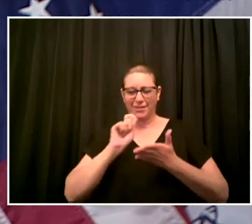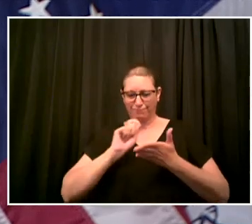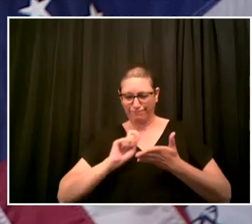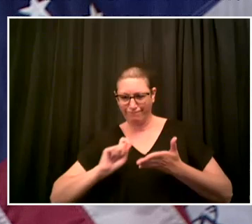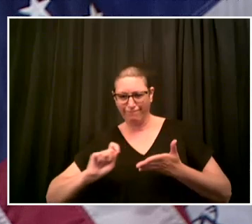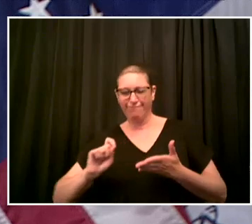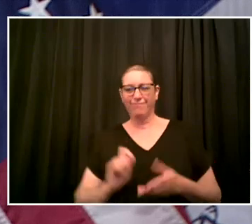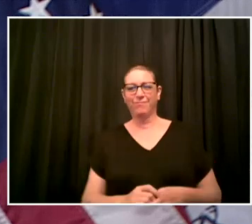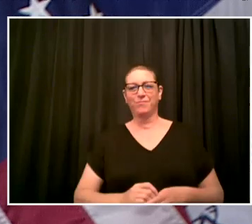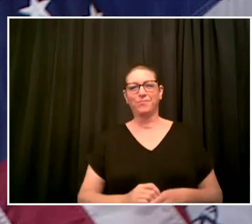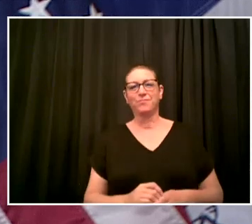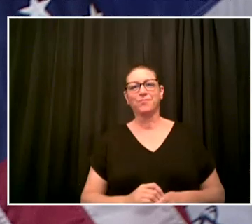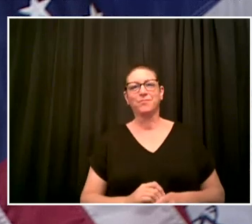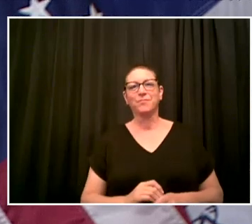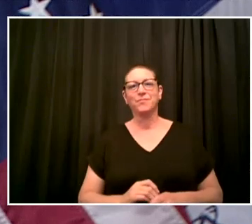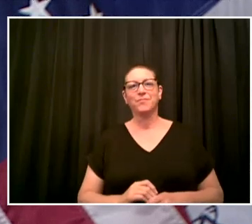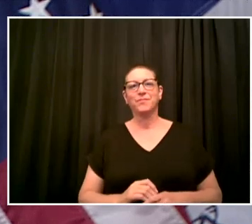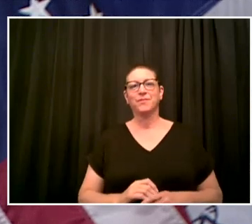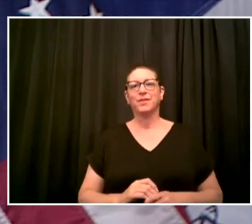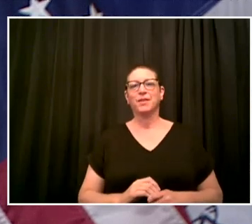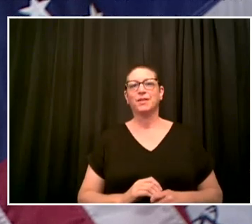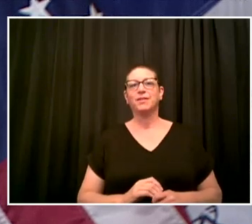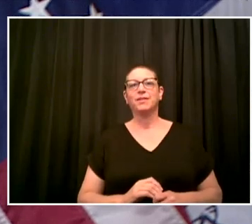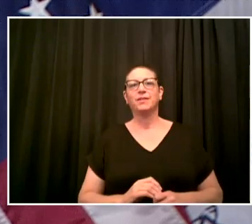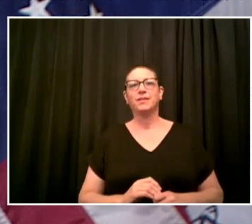OKAY.